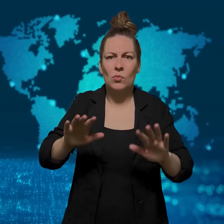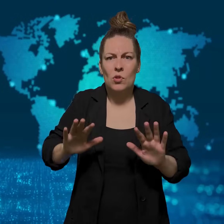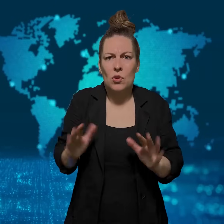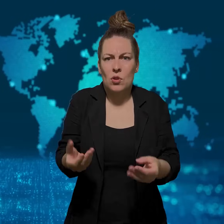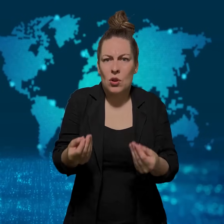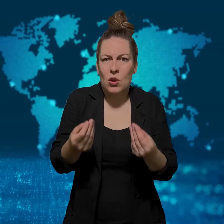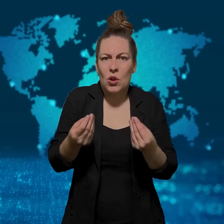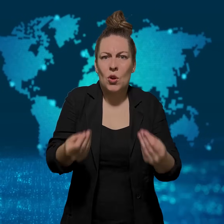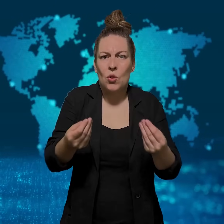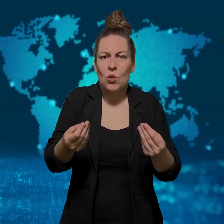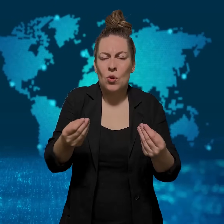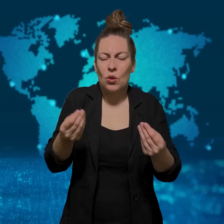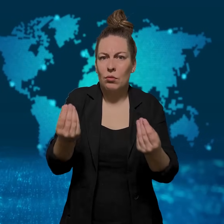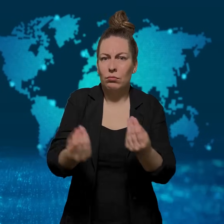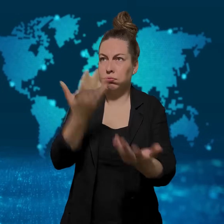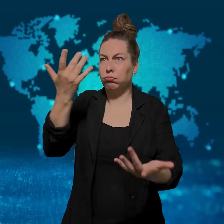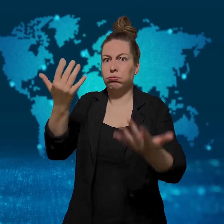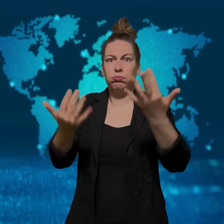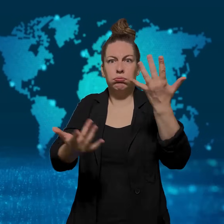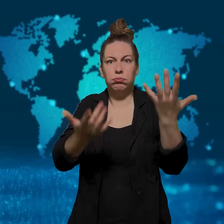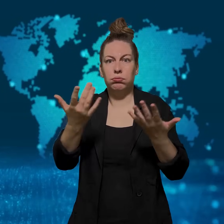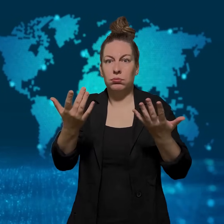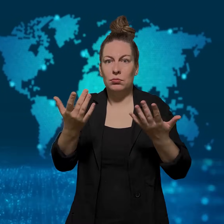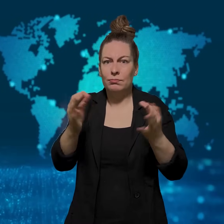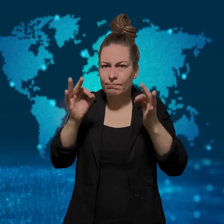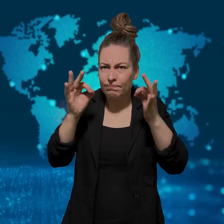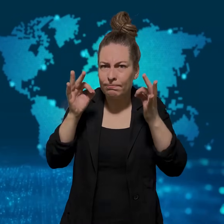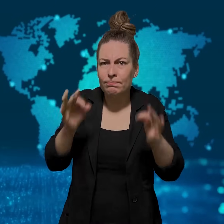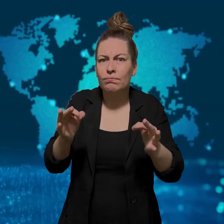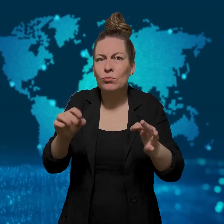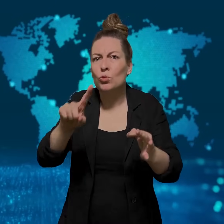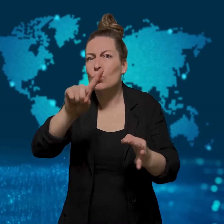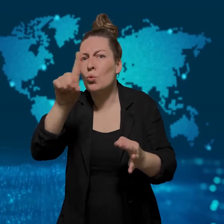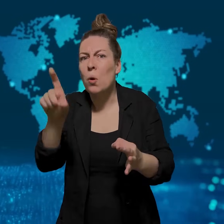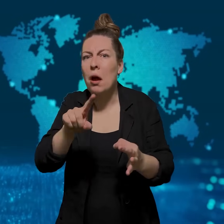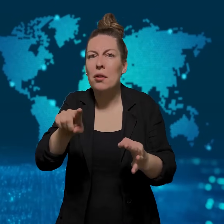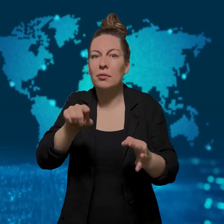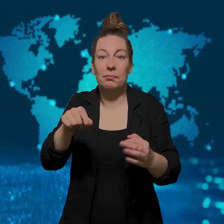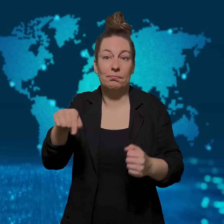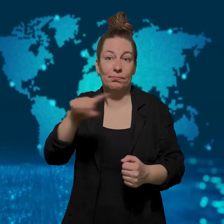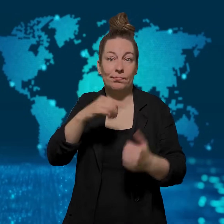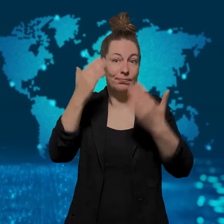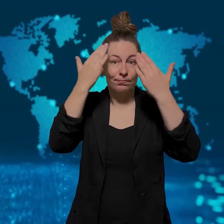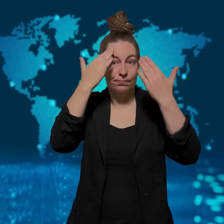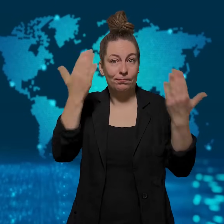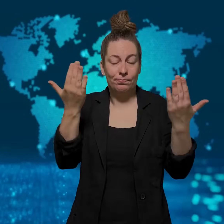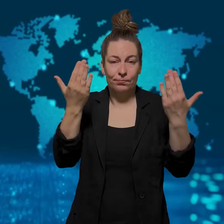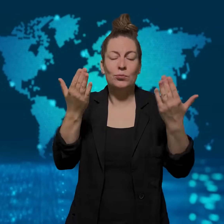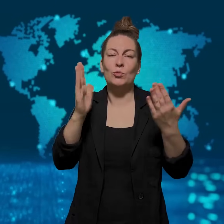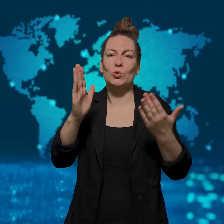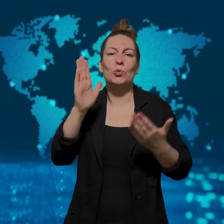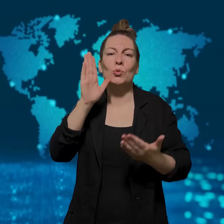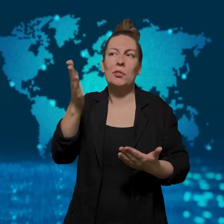the wreckage at the site.